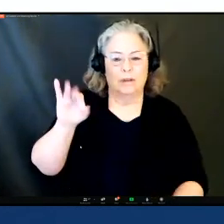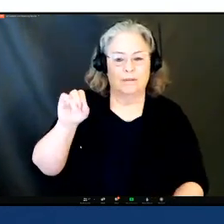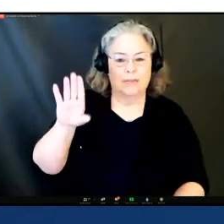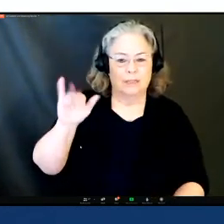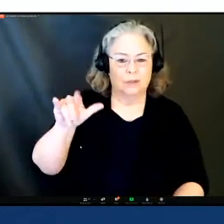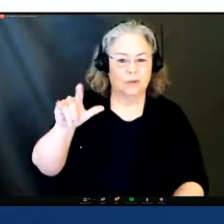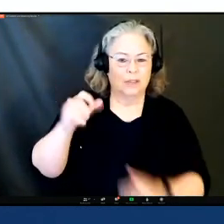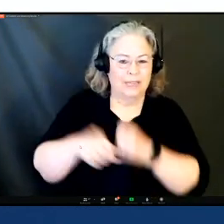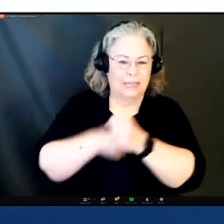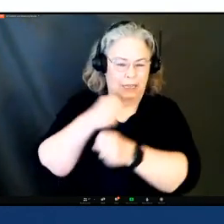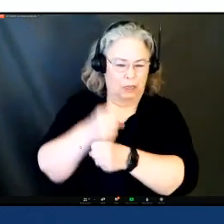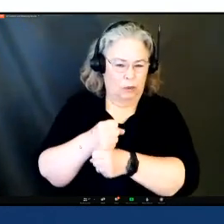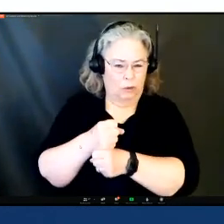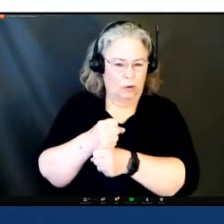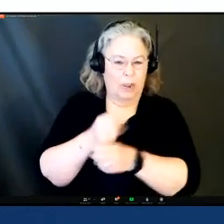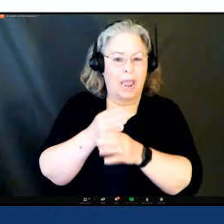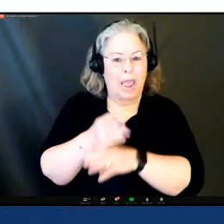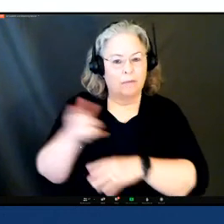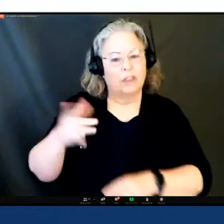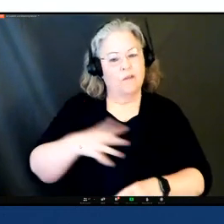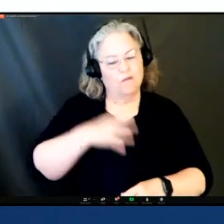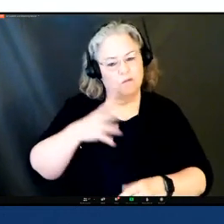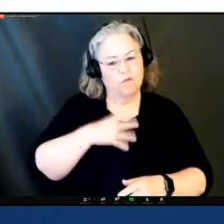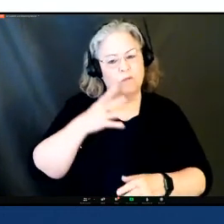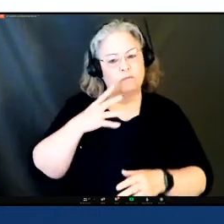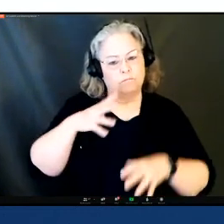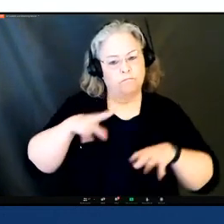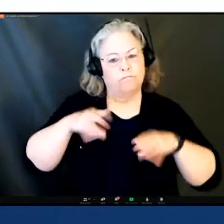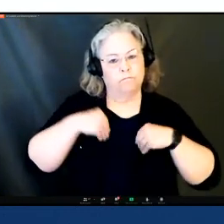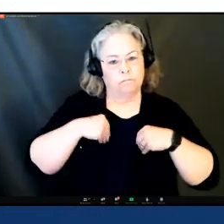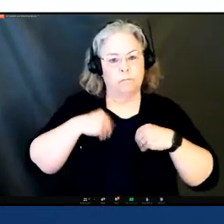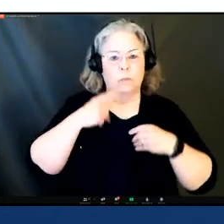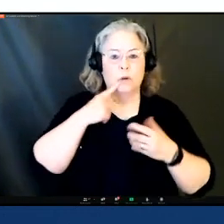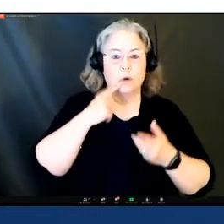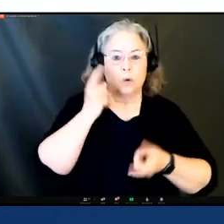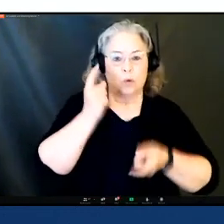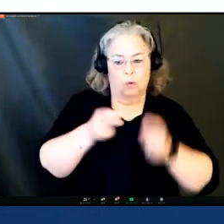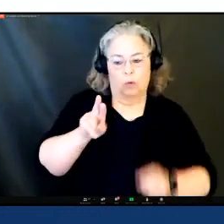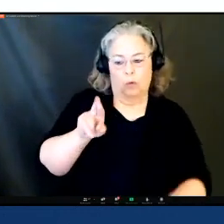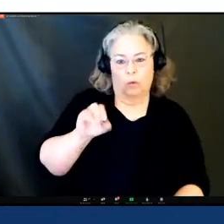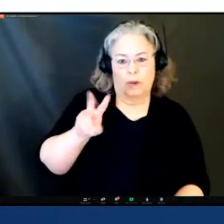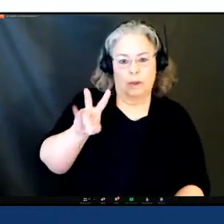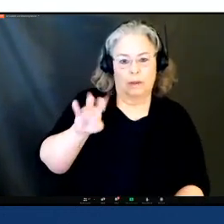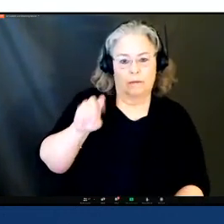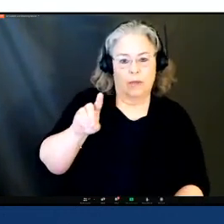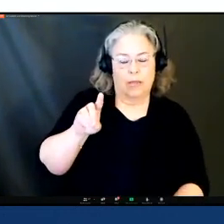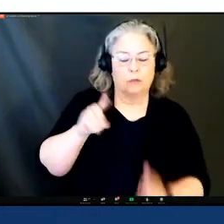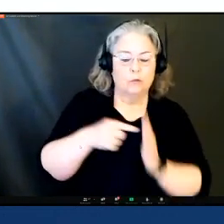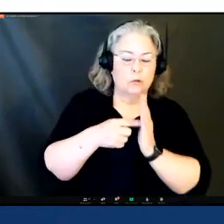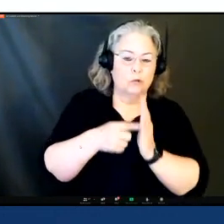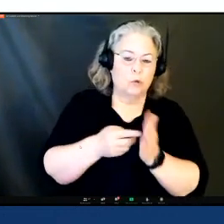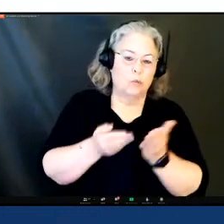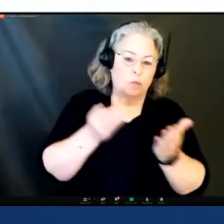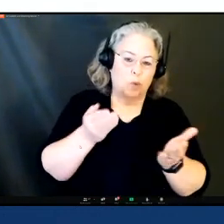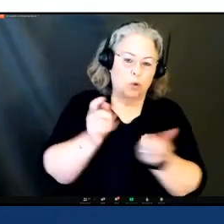The revised recommended budget is the approved budget revised to reflect proposed changes, including things that could not be known